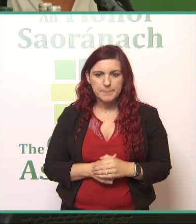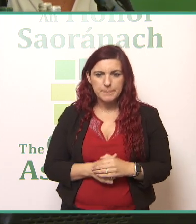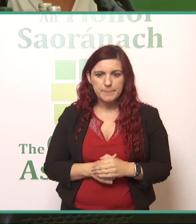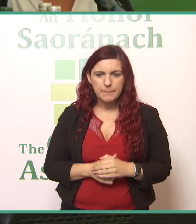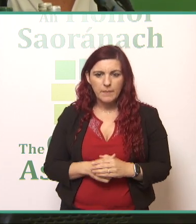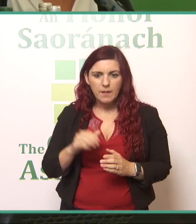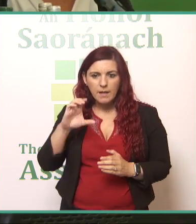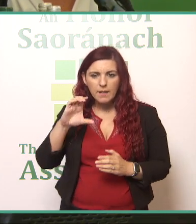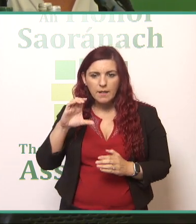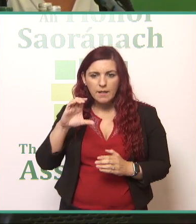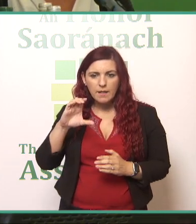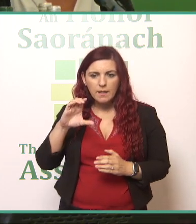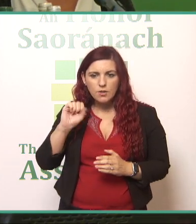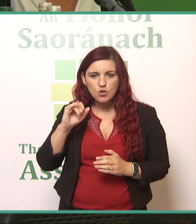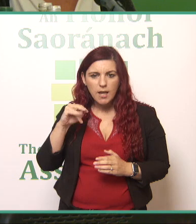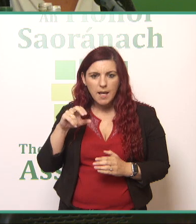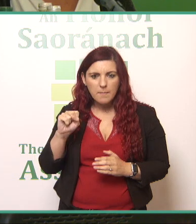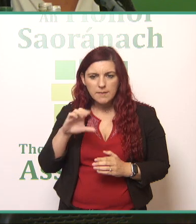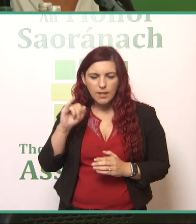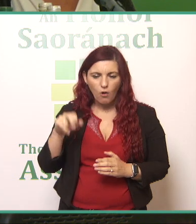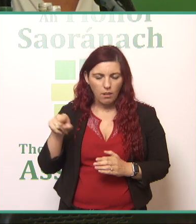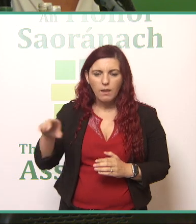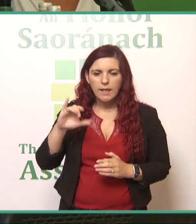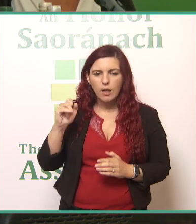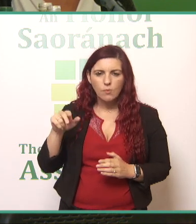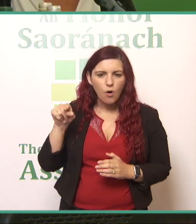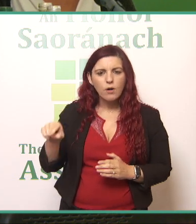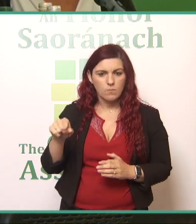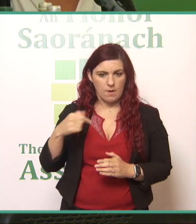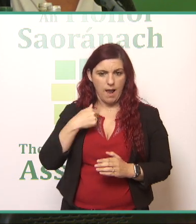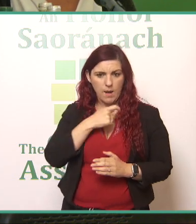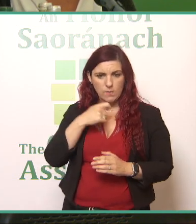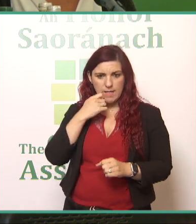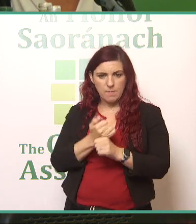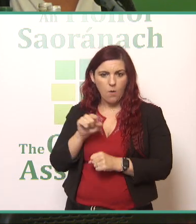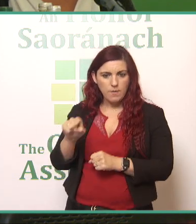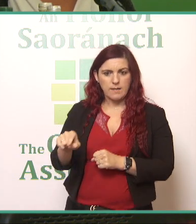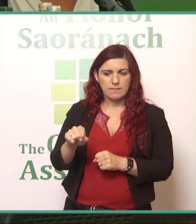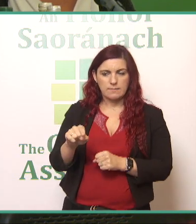this as well and Sheamus yeah yeah what what I would say there is don't don't underestimate